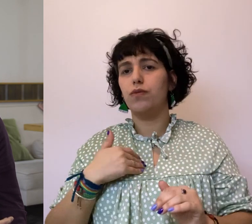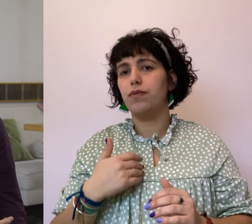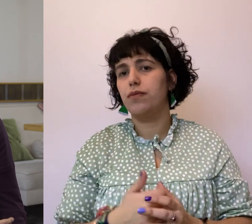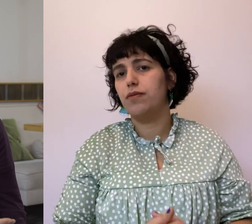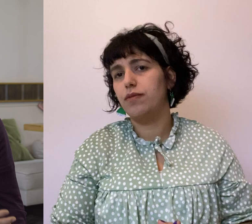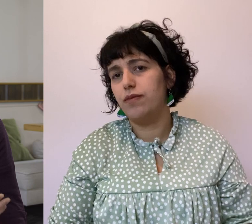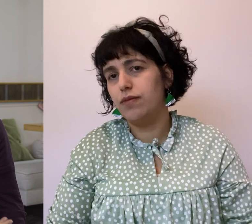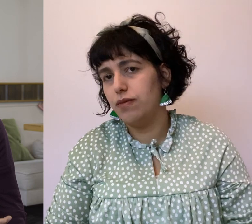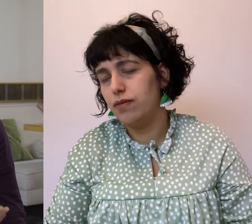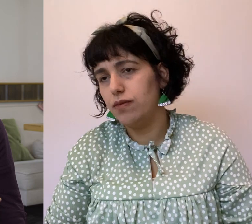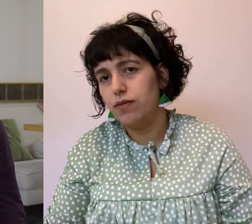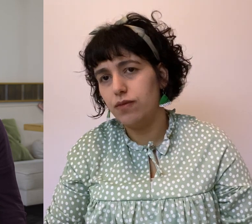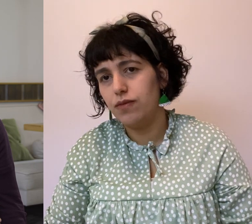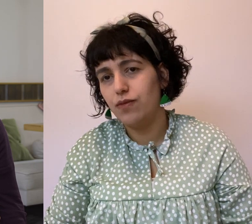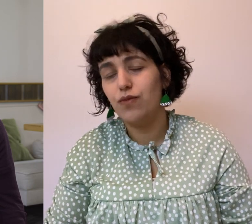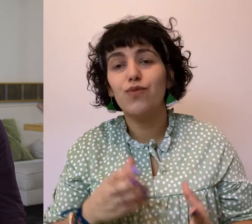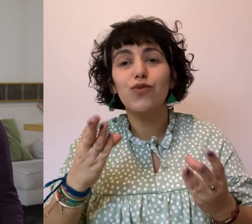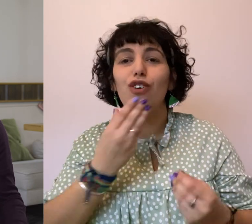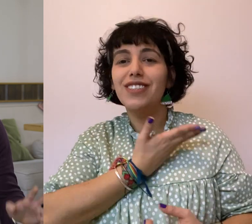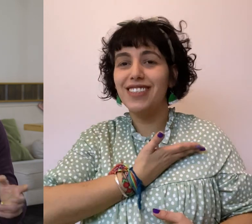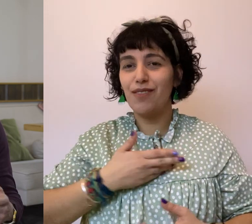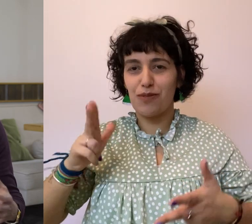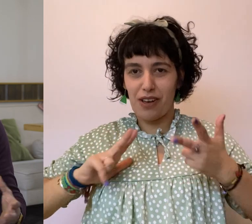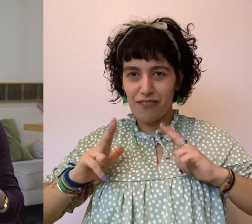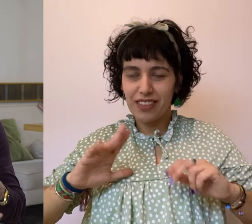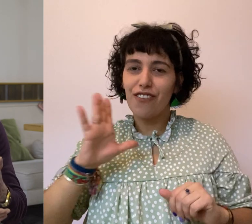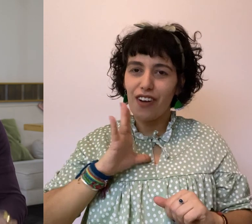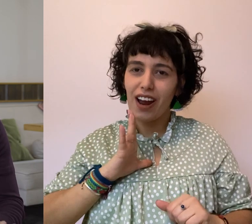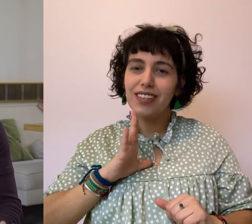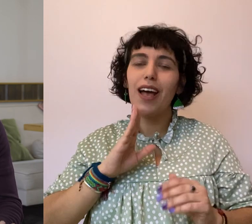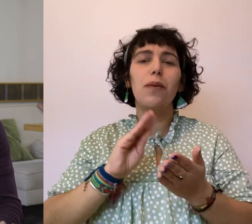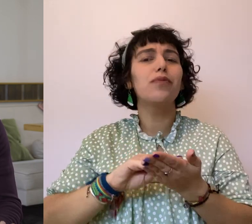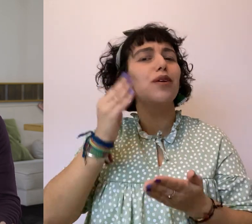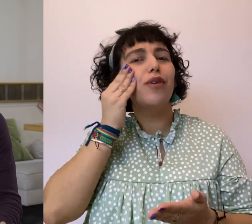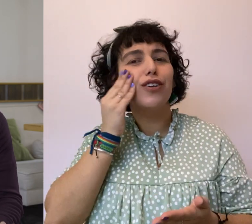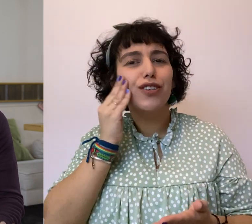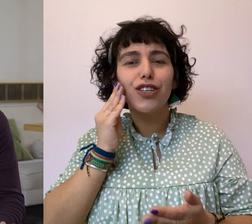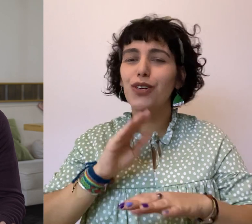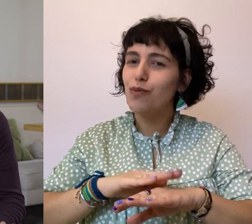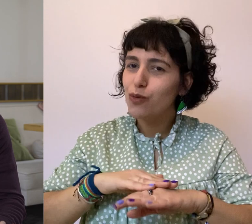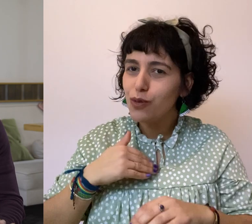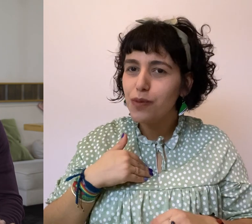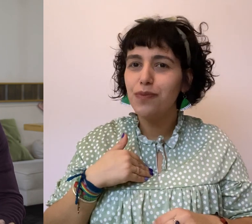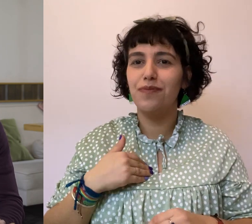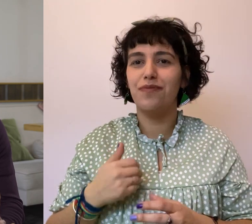At home in my own free space, I was wearing some of my favorite clothes, I was making videos,